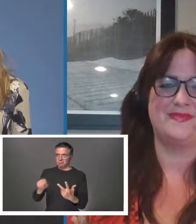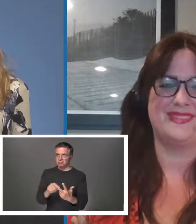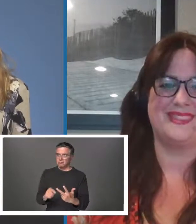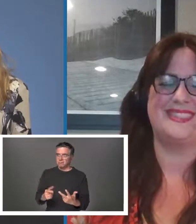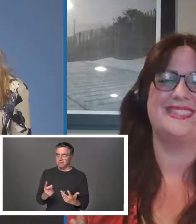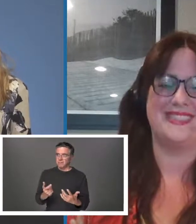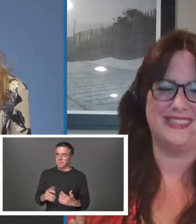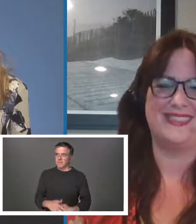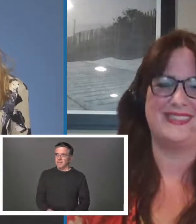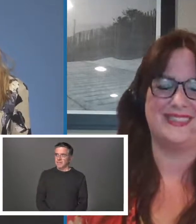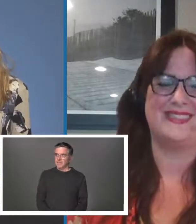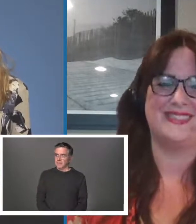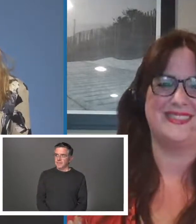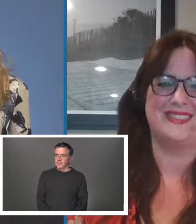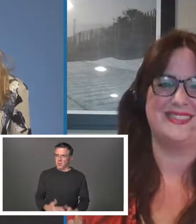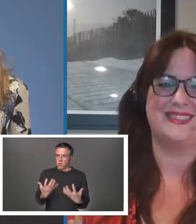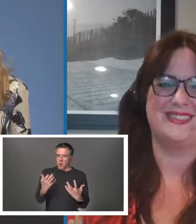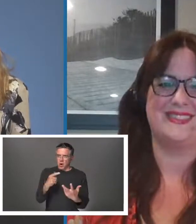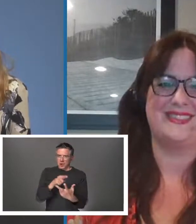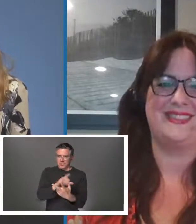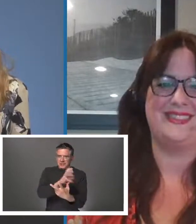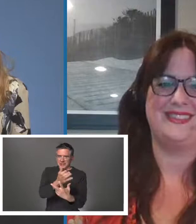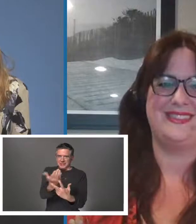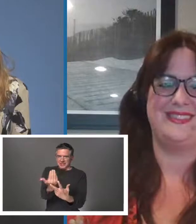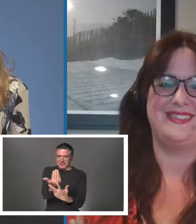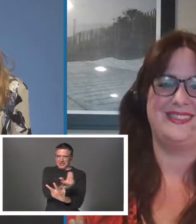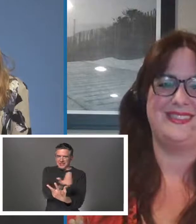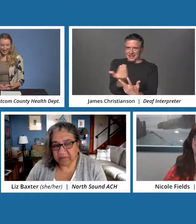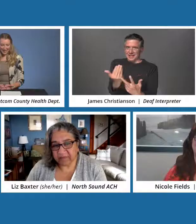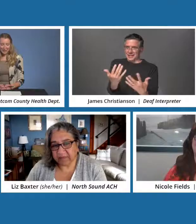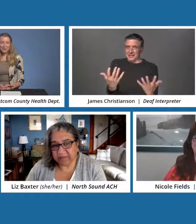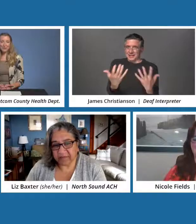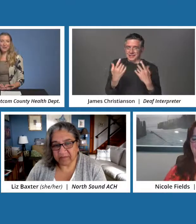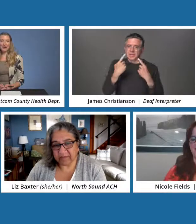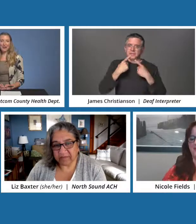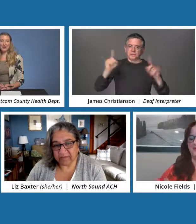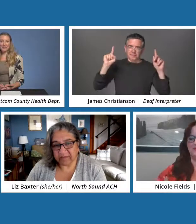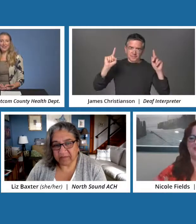for vaccines, so, yeah, it's a great partnership. Yeah, thank you.